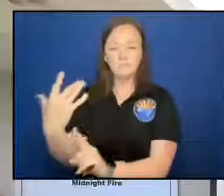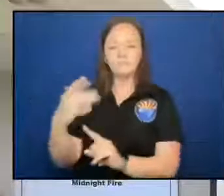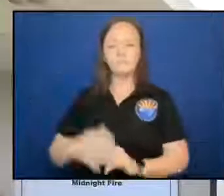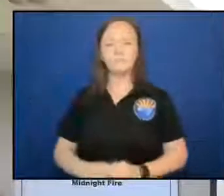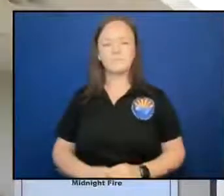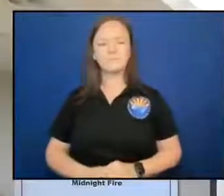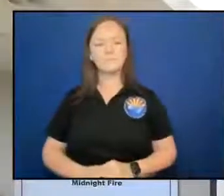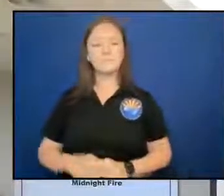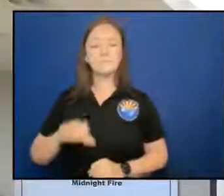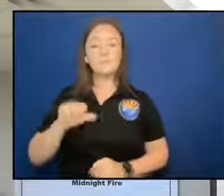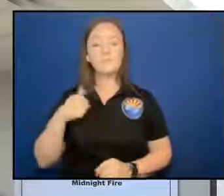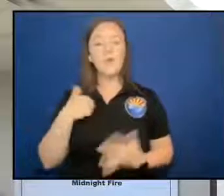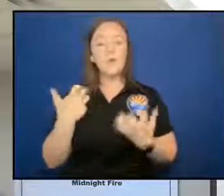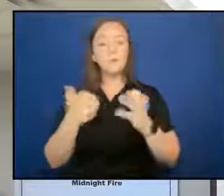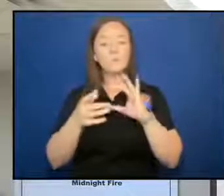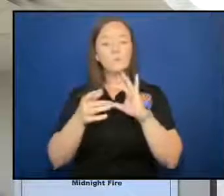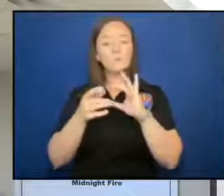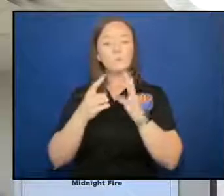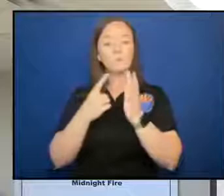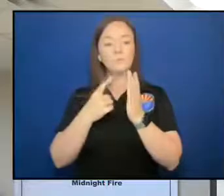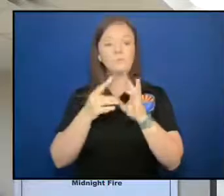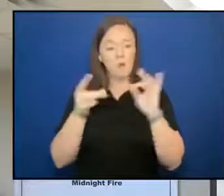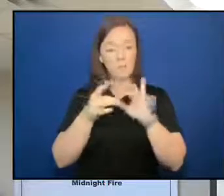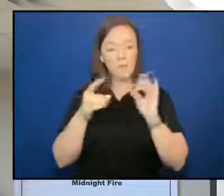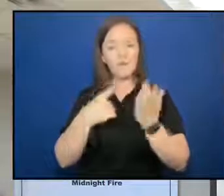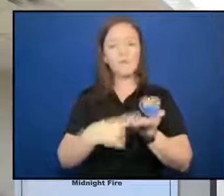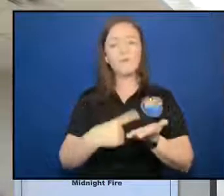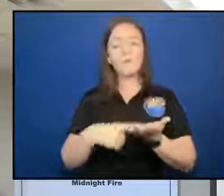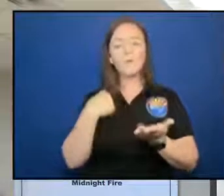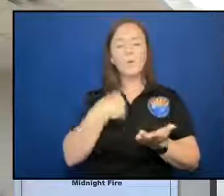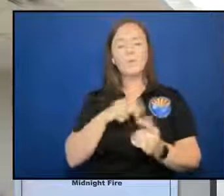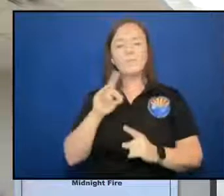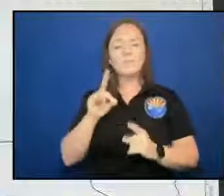CONTAINED. AND WE NOW HAVE 1,913 PERSONNEL ASSIGNED TO THE FIRE.